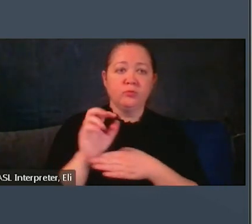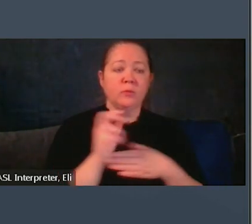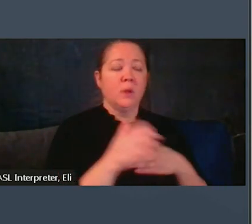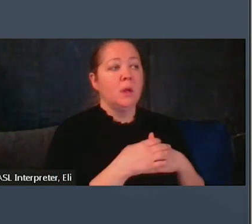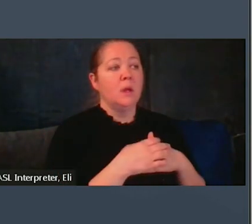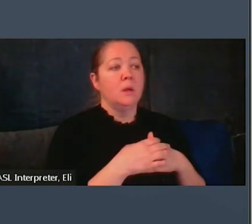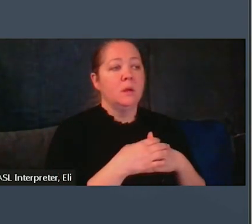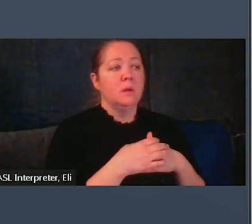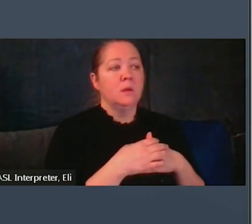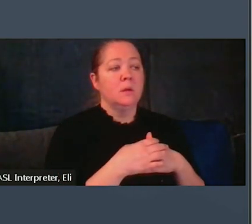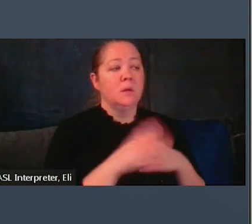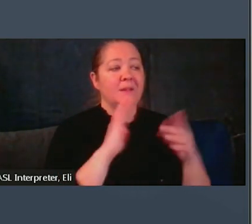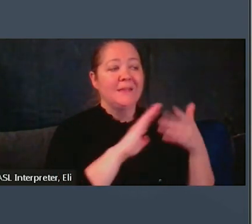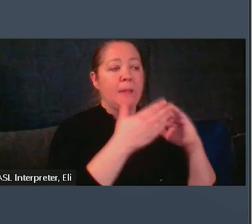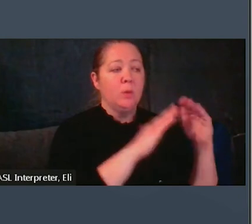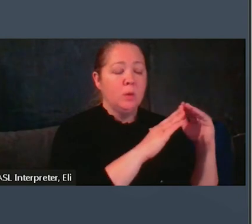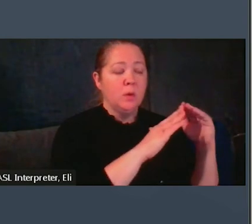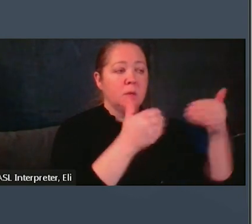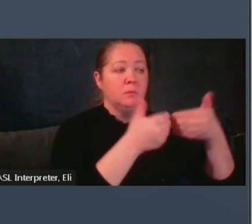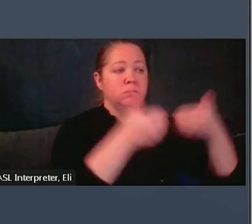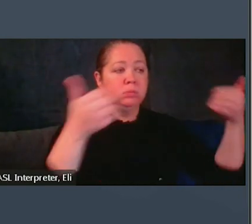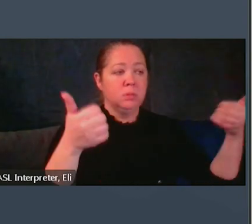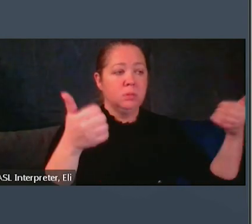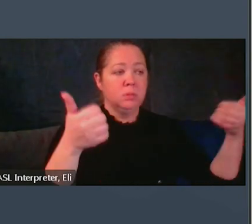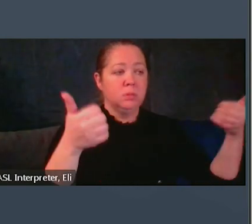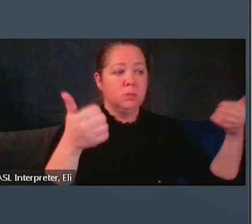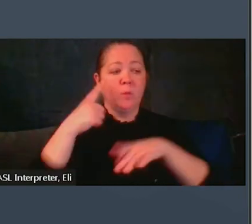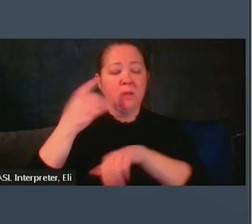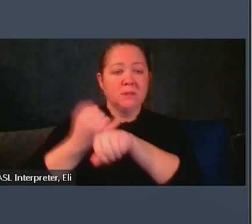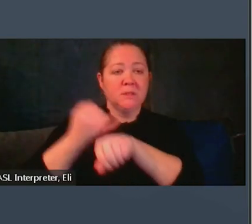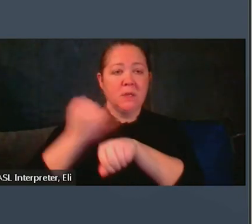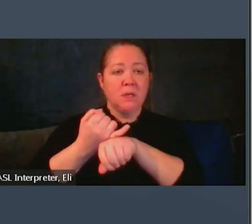not just for those who will be residing there, but for the other services that have been,